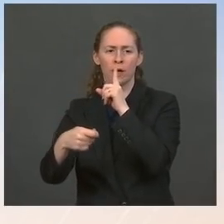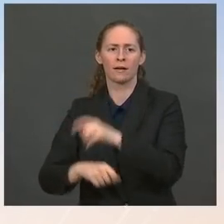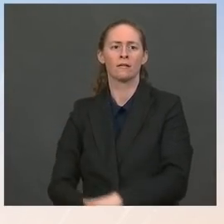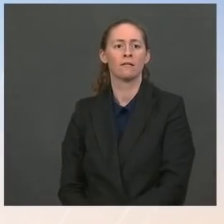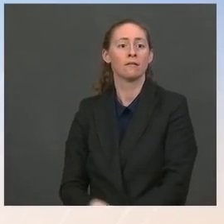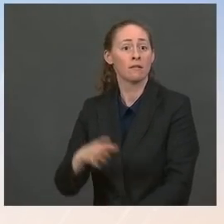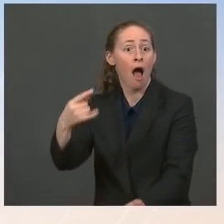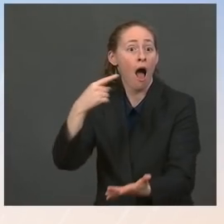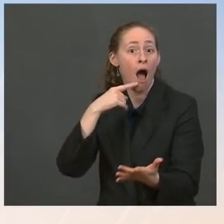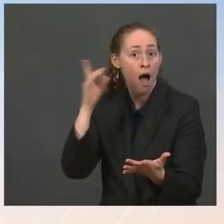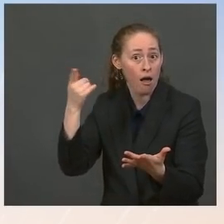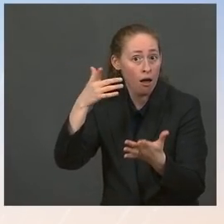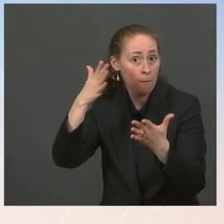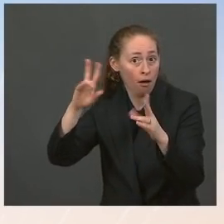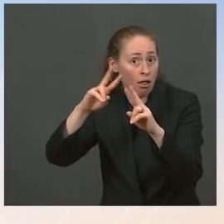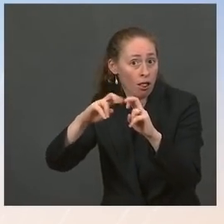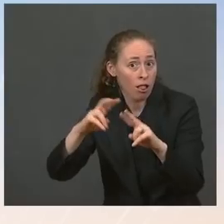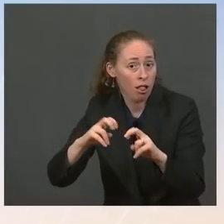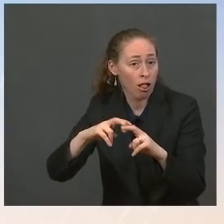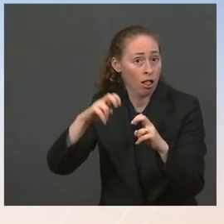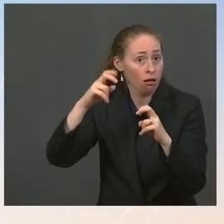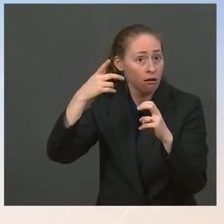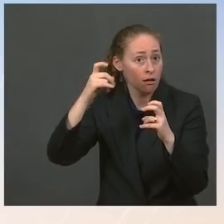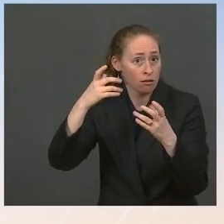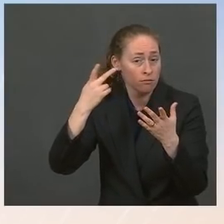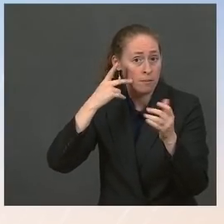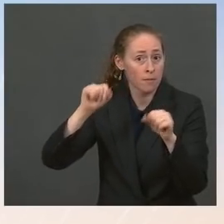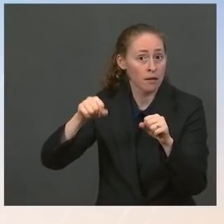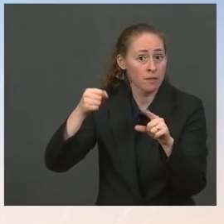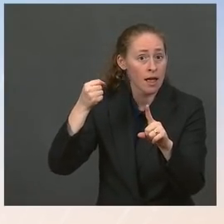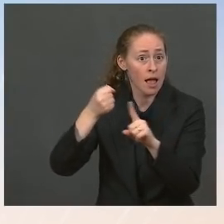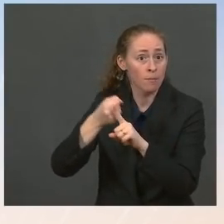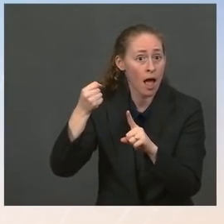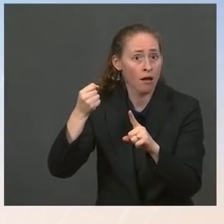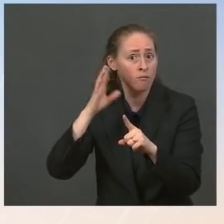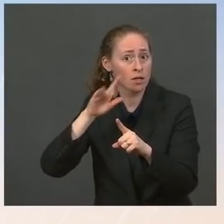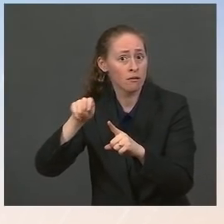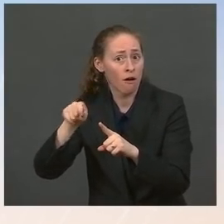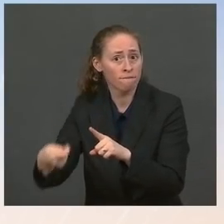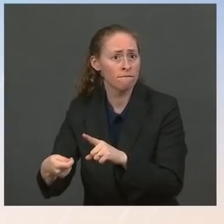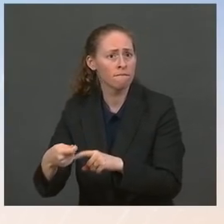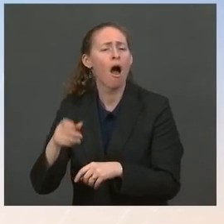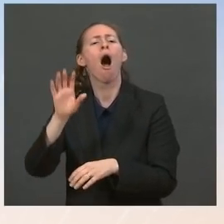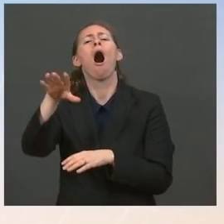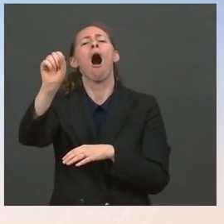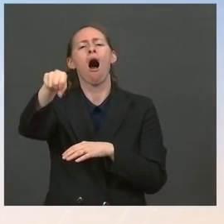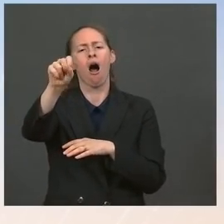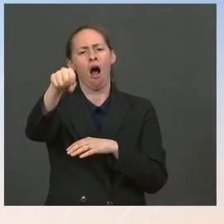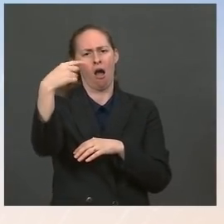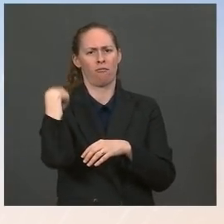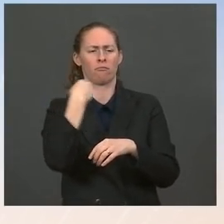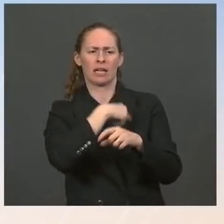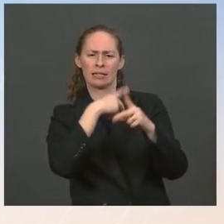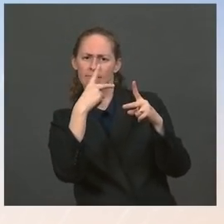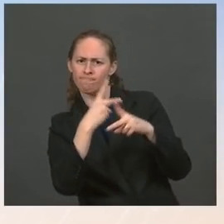Is the administration studying the impact of shutting down -- Ms. Jean-Pierre: Yeah. >> The Press: -- the Line 5? Ms. Jean-Pierre: Yes, we are. We are. That -- The Press: So then what's inaccurate? Ms. Jean-Pierre: Well, I thought you were saying